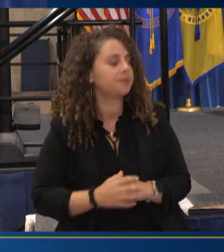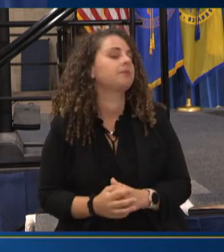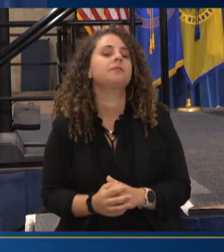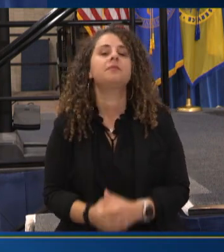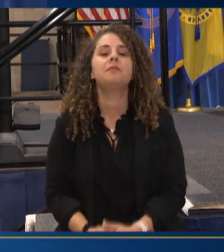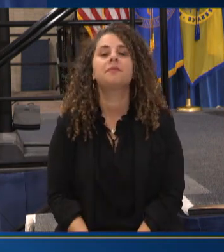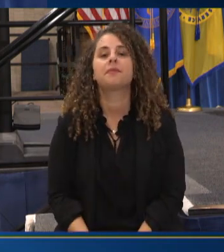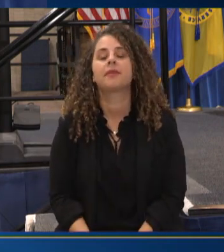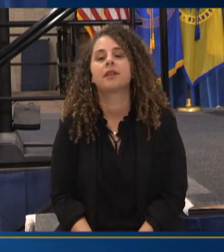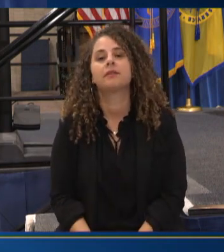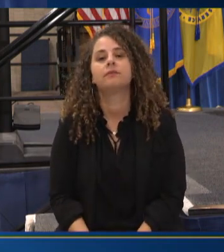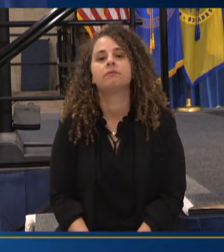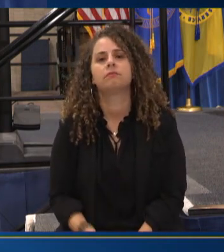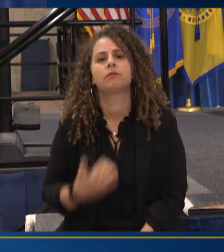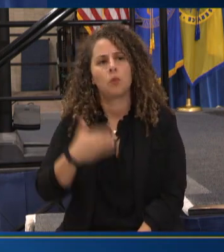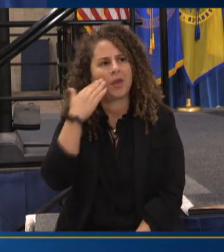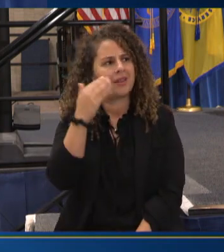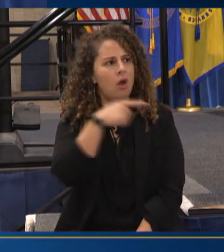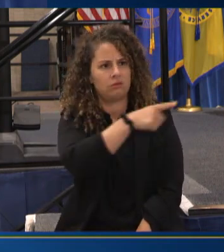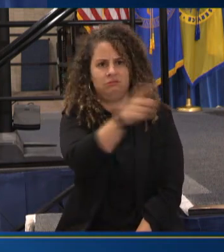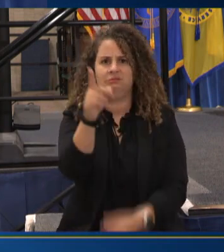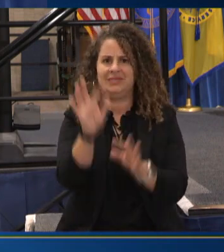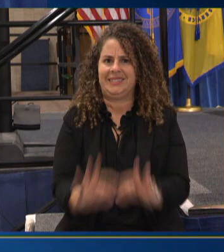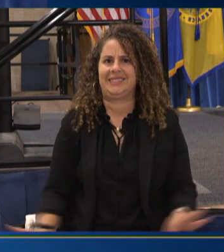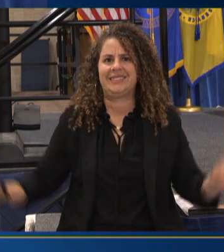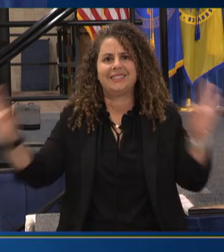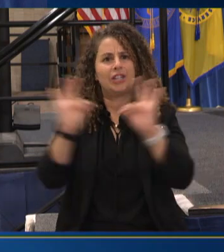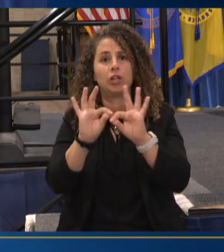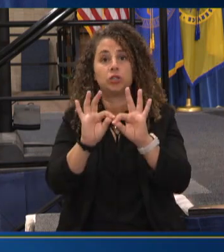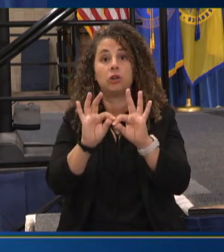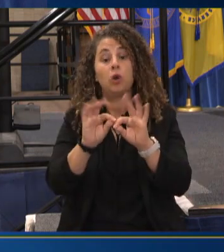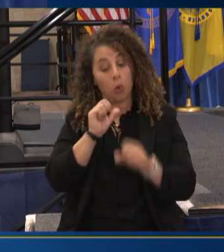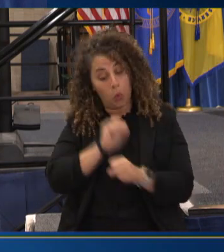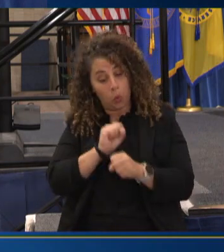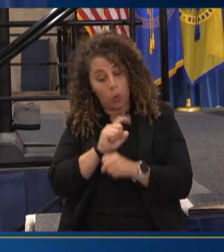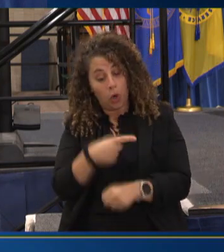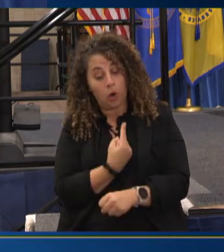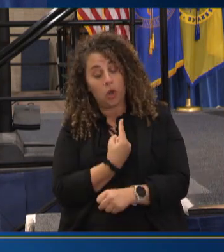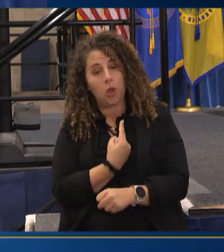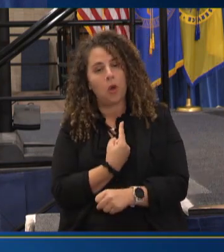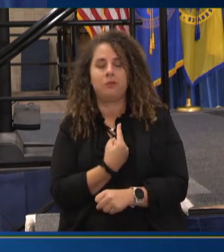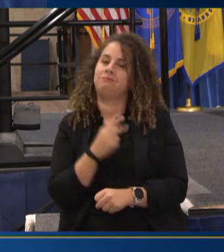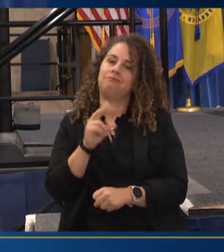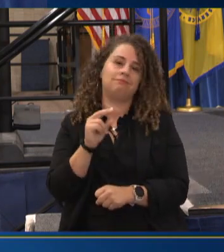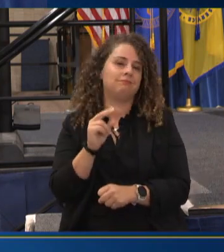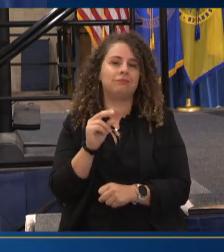Because we know that you're essential. We don't do anything by ourselves. We only get it done with all of you.